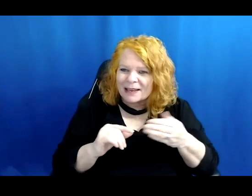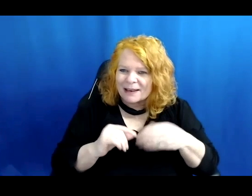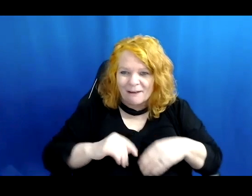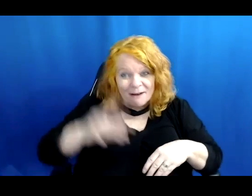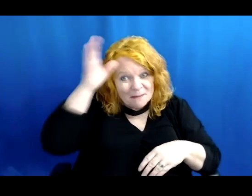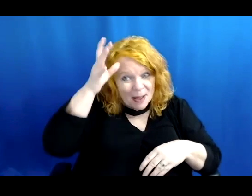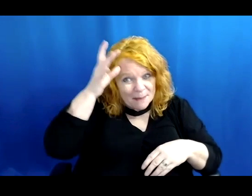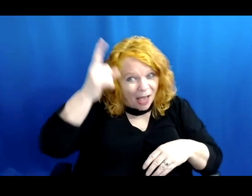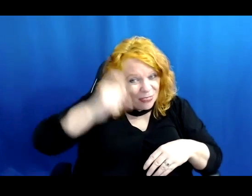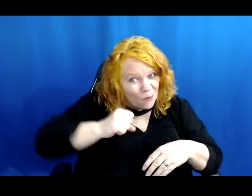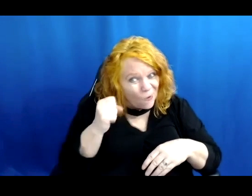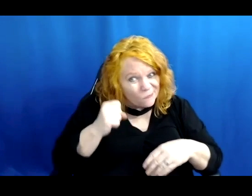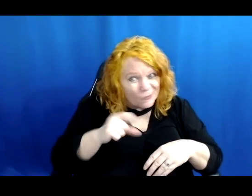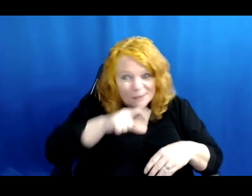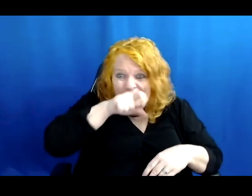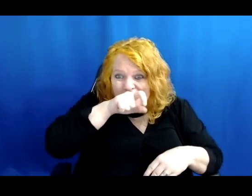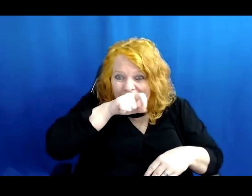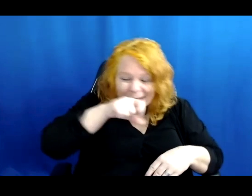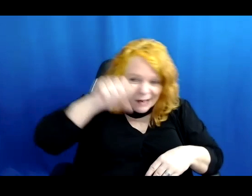yeah. Gwyn! Hooray!